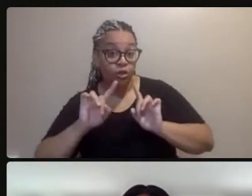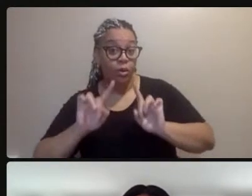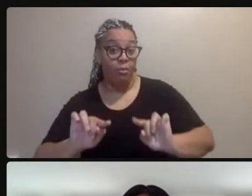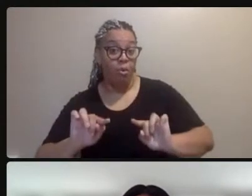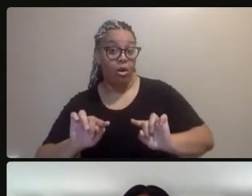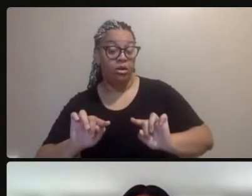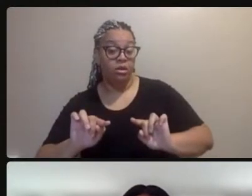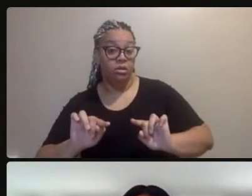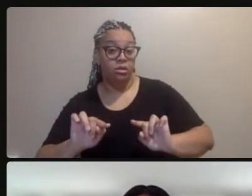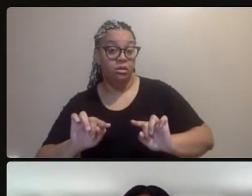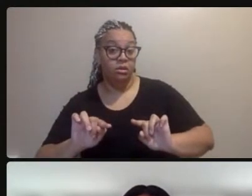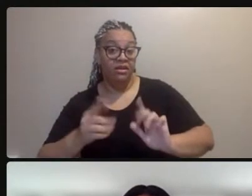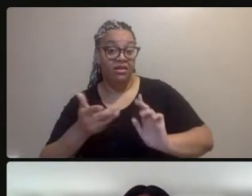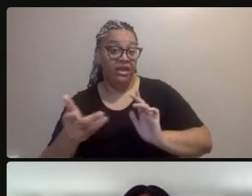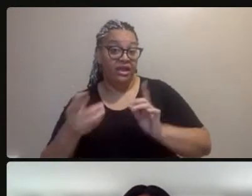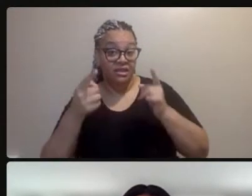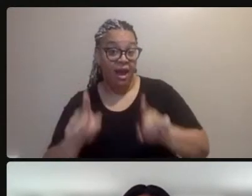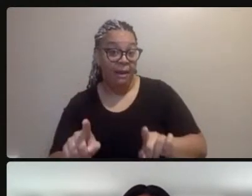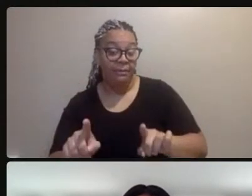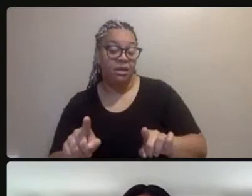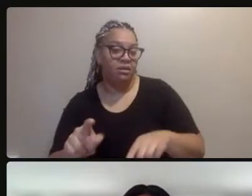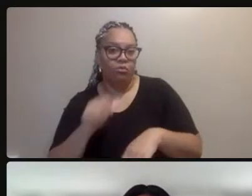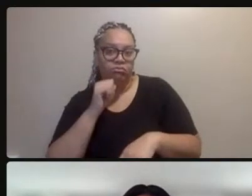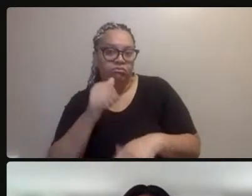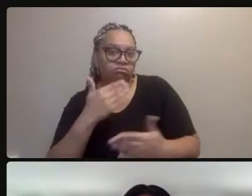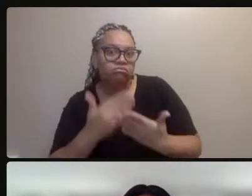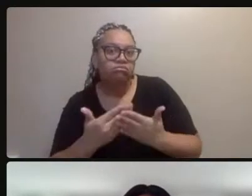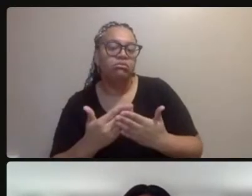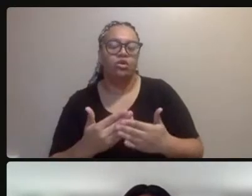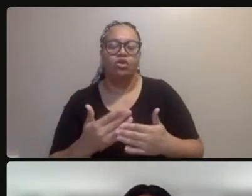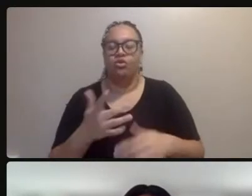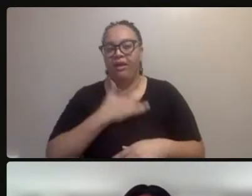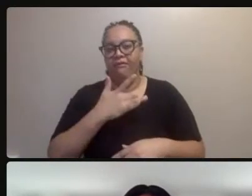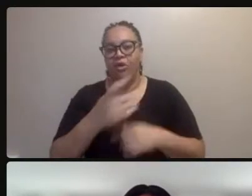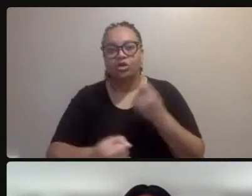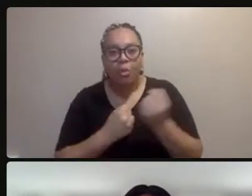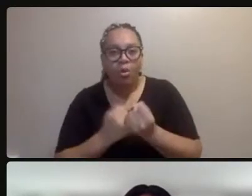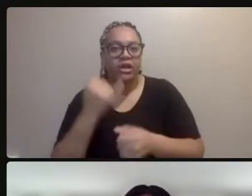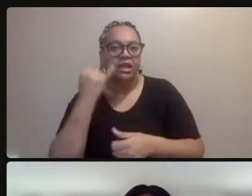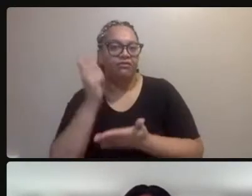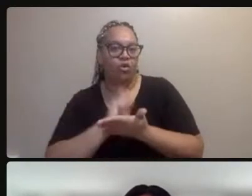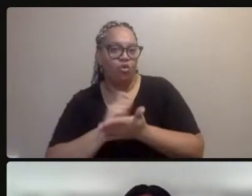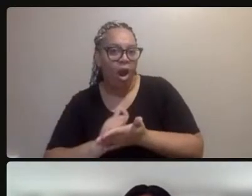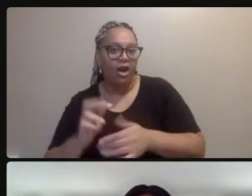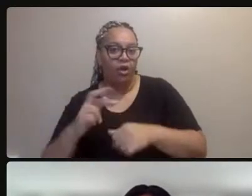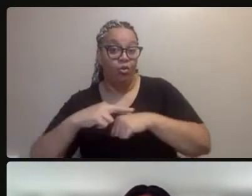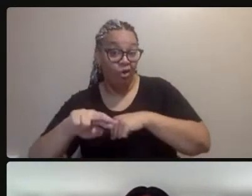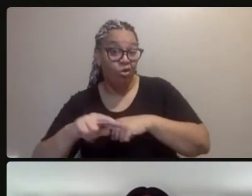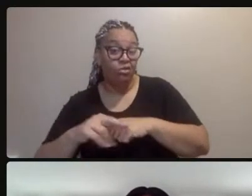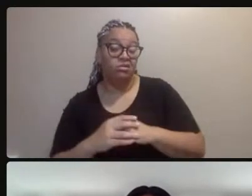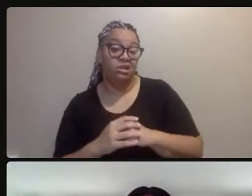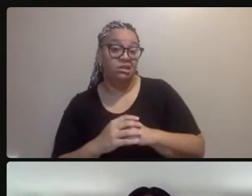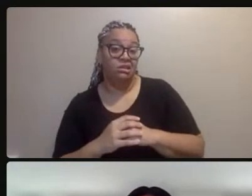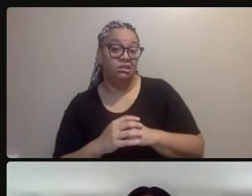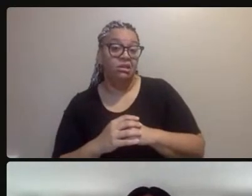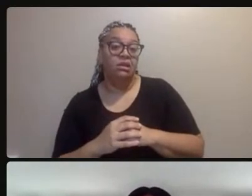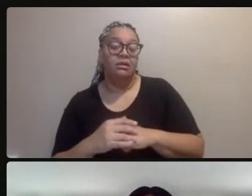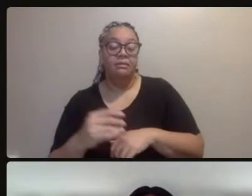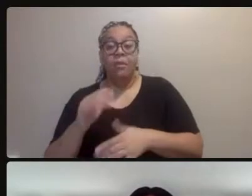DO TEACHERS FEEL FREE TO REPORT